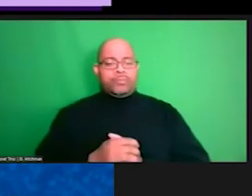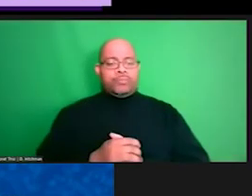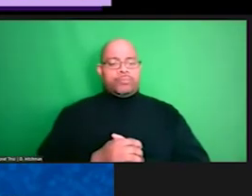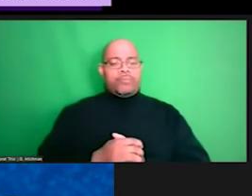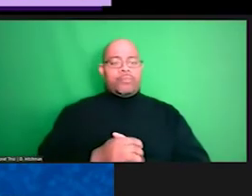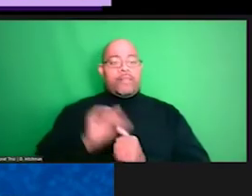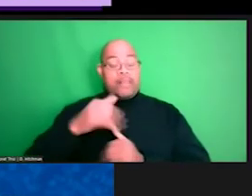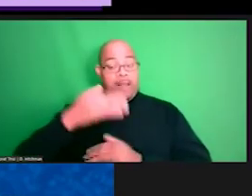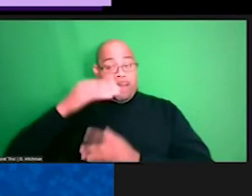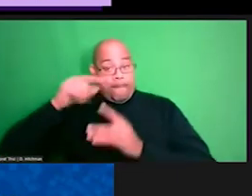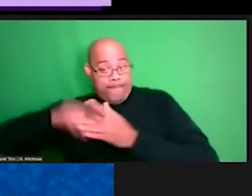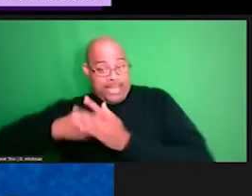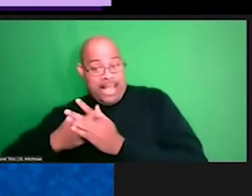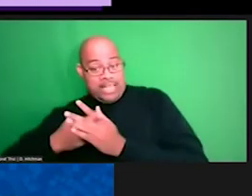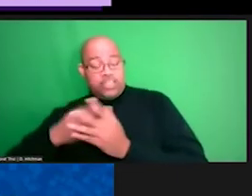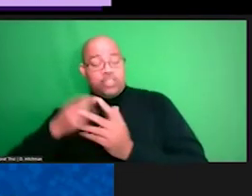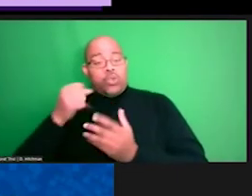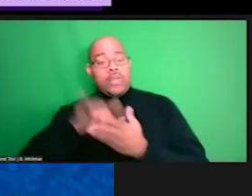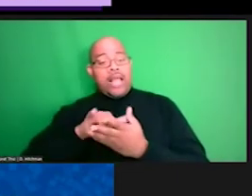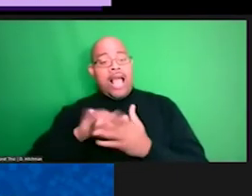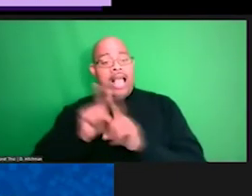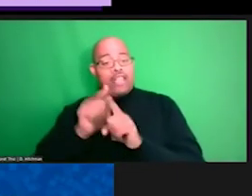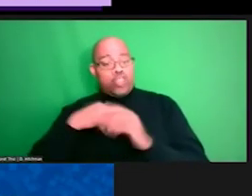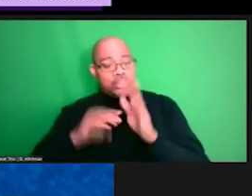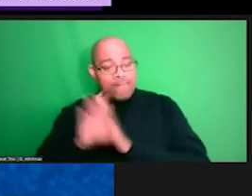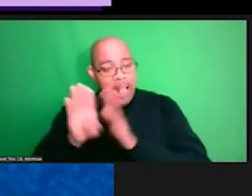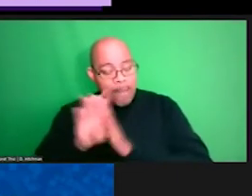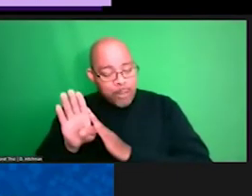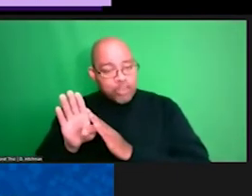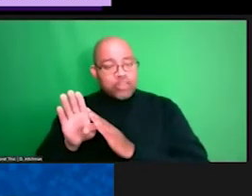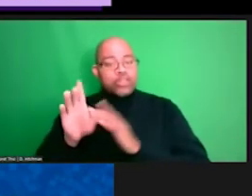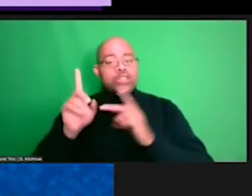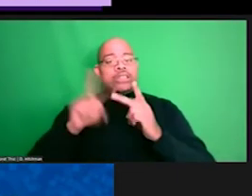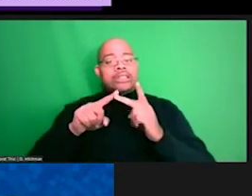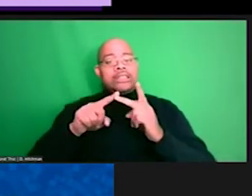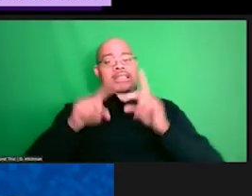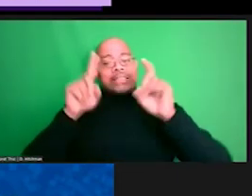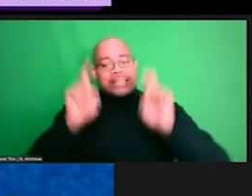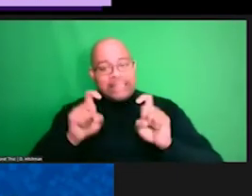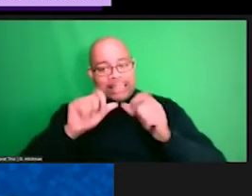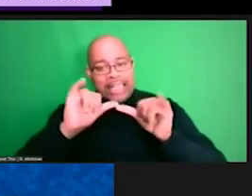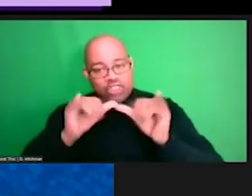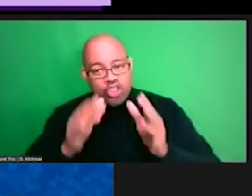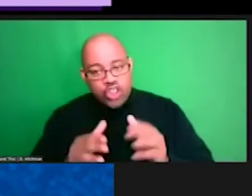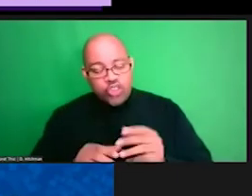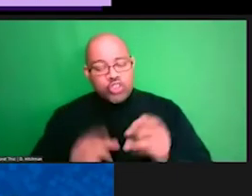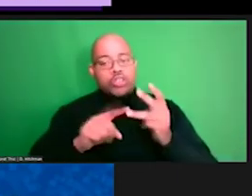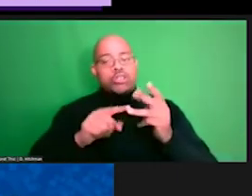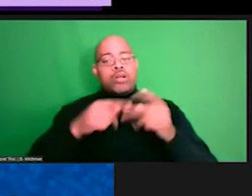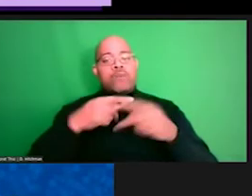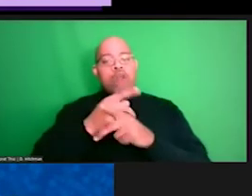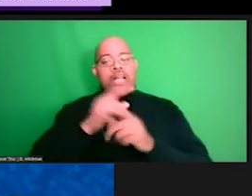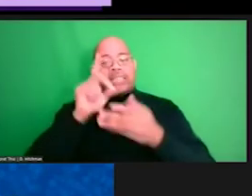end, so as our developers, as our test engineers, as our product designers are thinking about